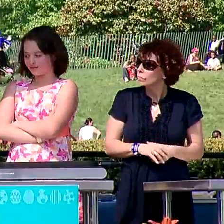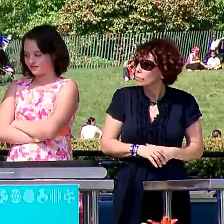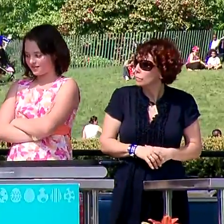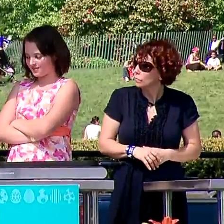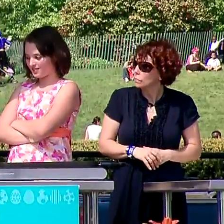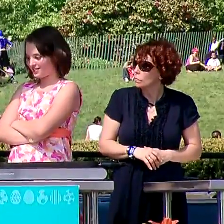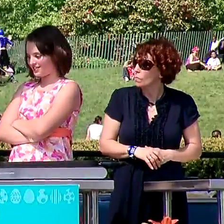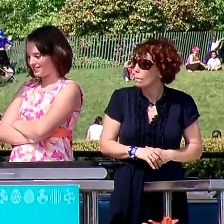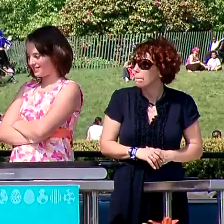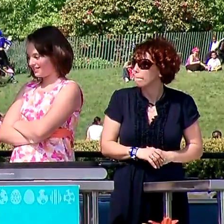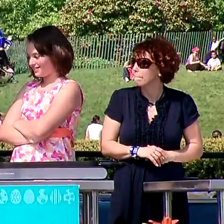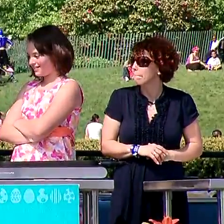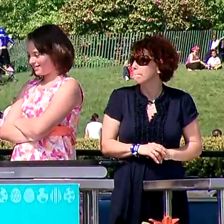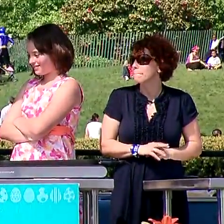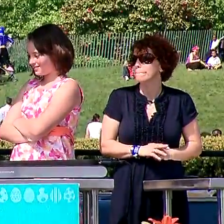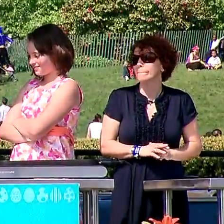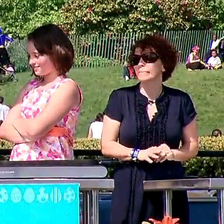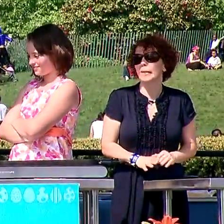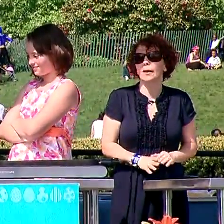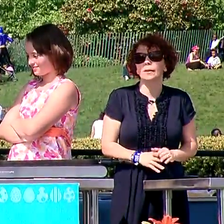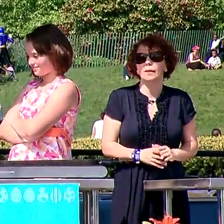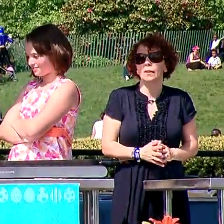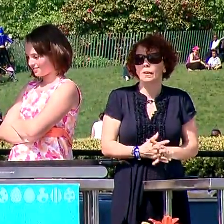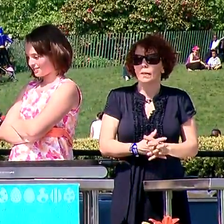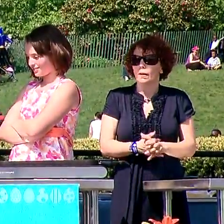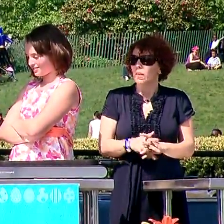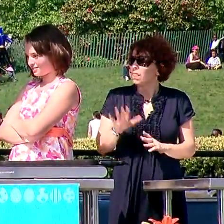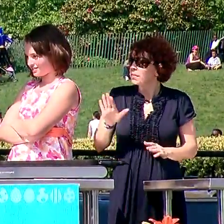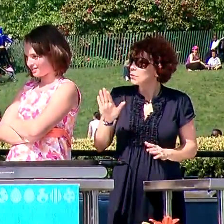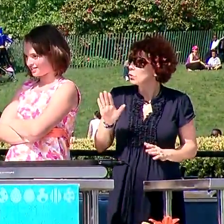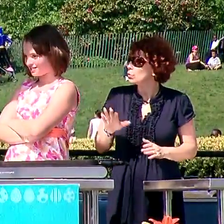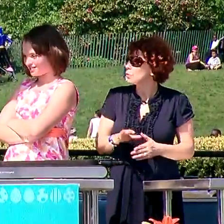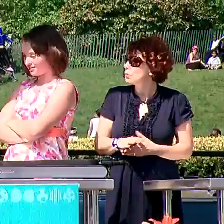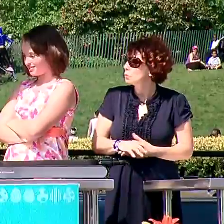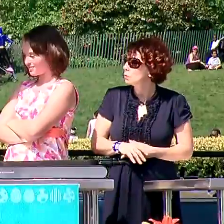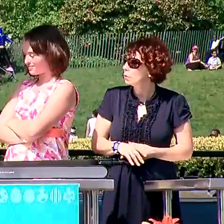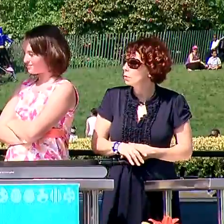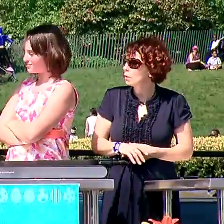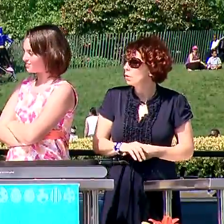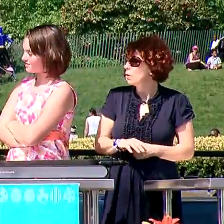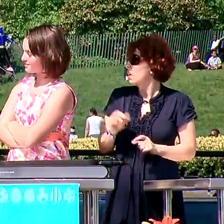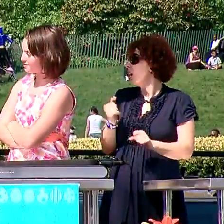(low audio) You're going to make (low audio) I'm going to let you make yours.